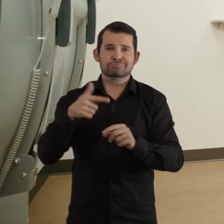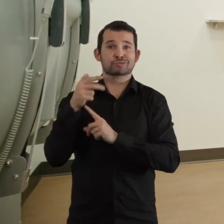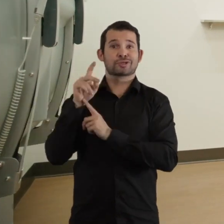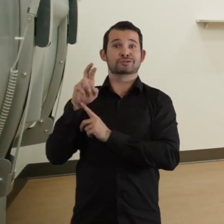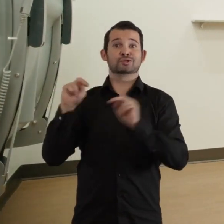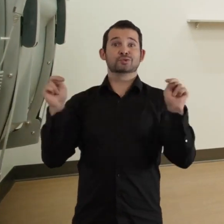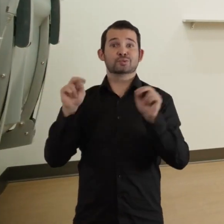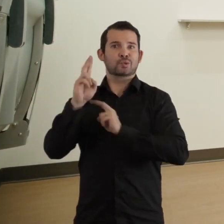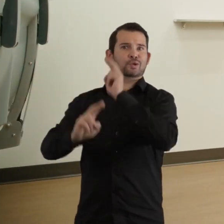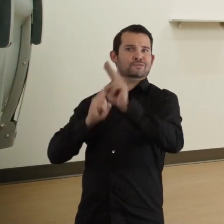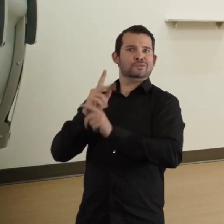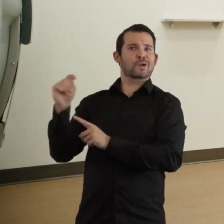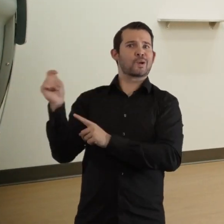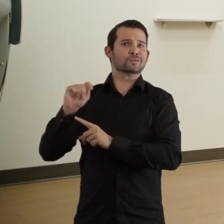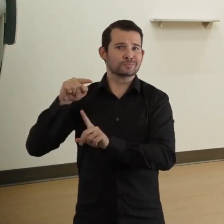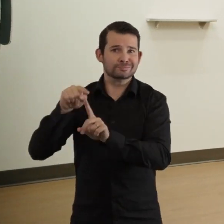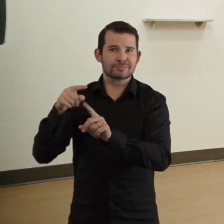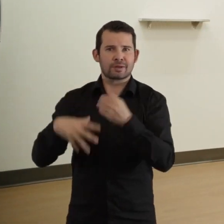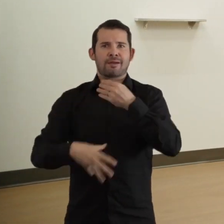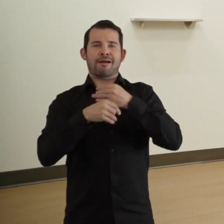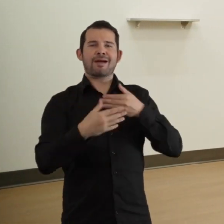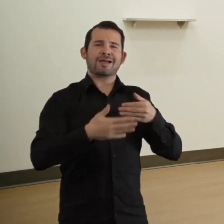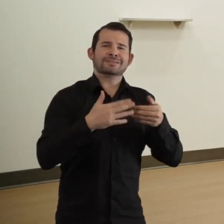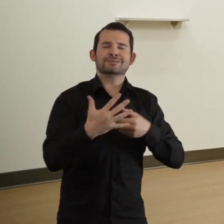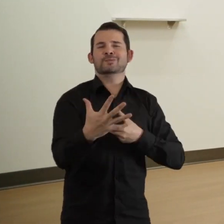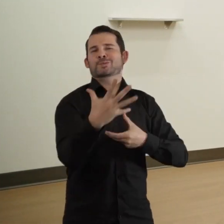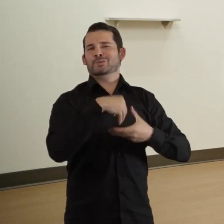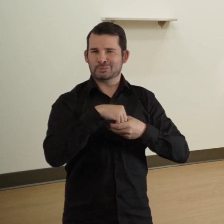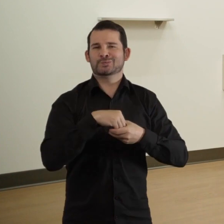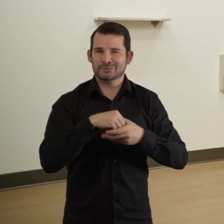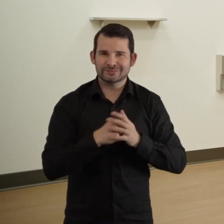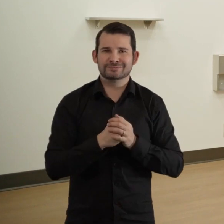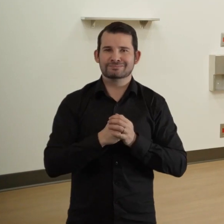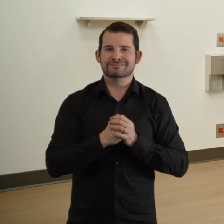Gender neutral universal washrooms add a level of convenience and inclusivity in the workplace.